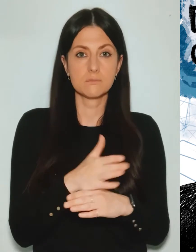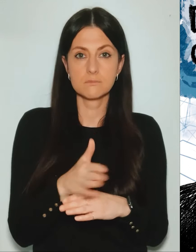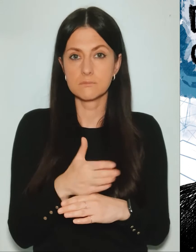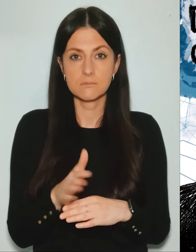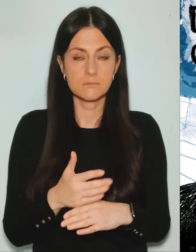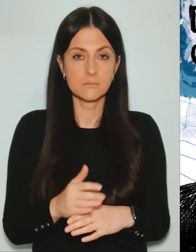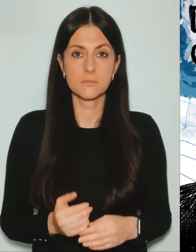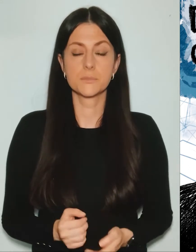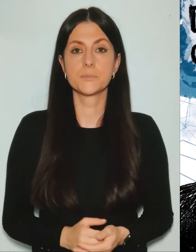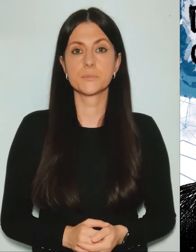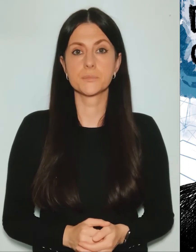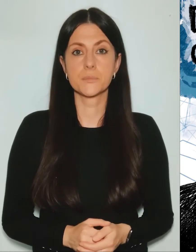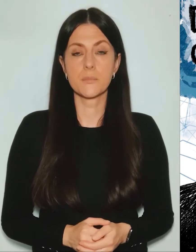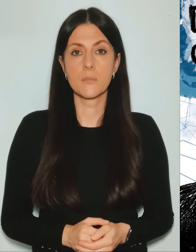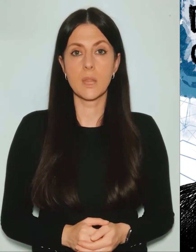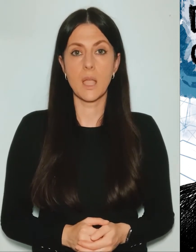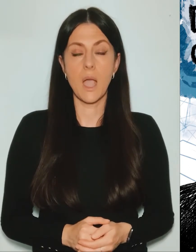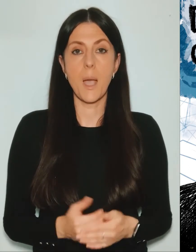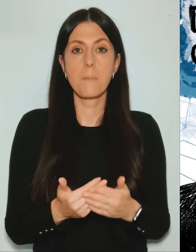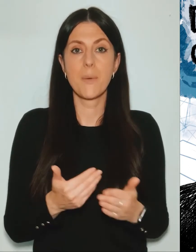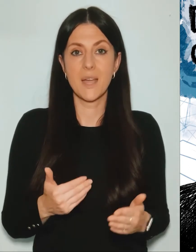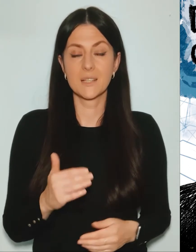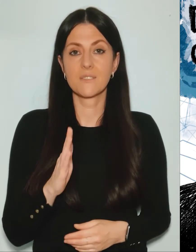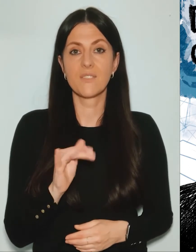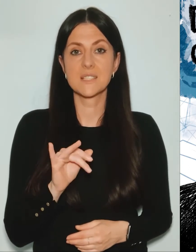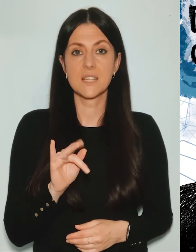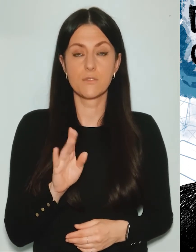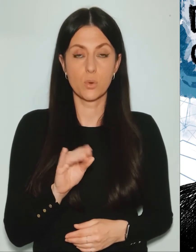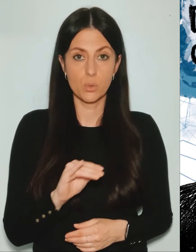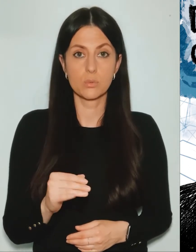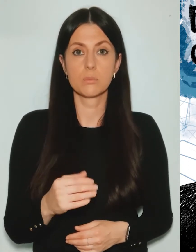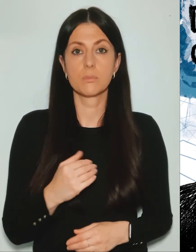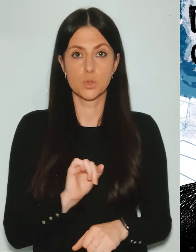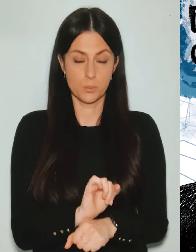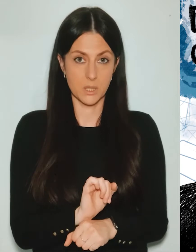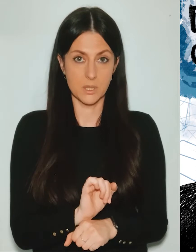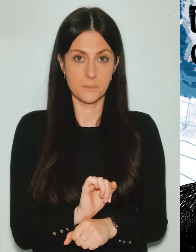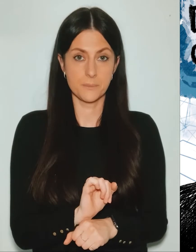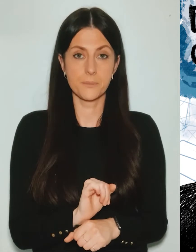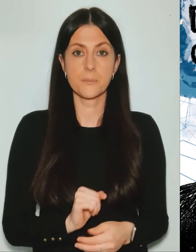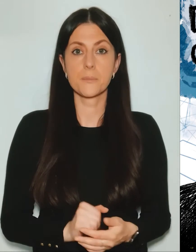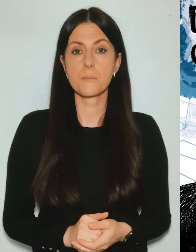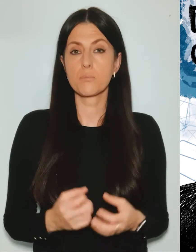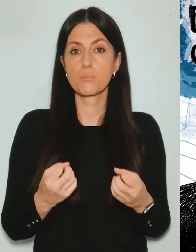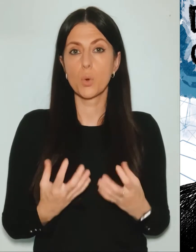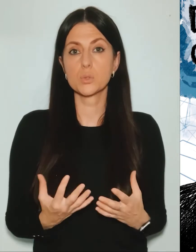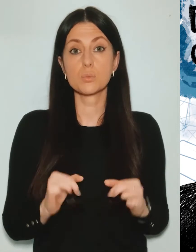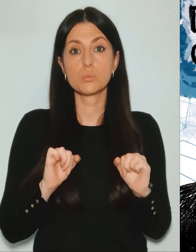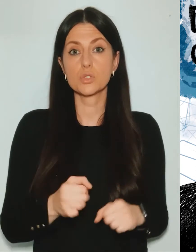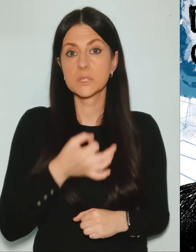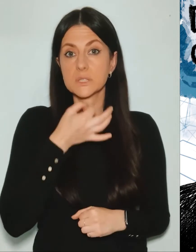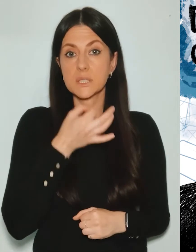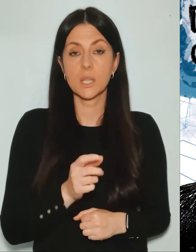And before Vasylivka, we were stopped... and just... well, one can say that we were held hostage,